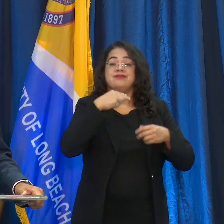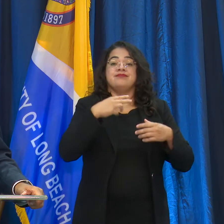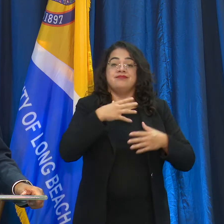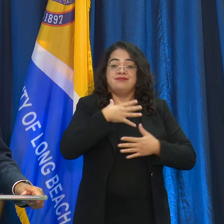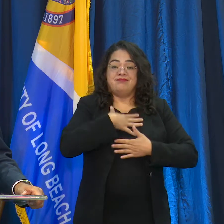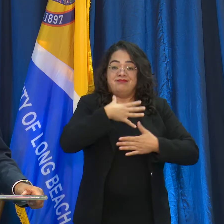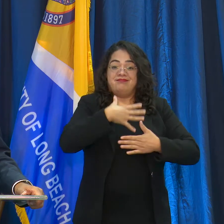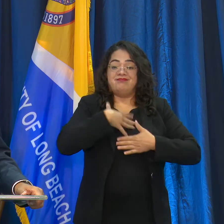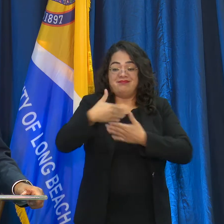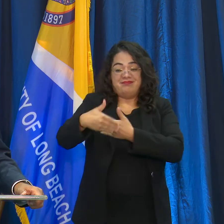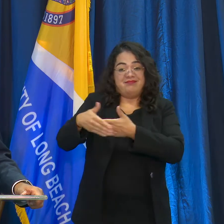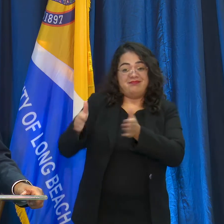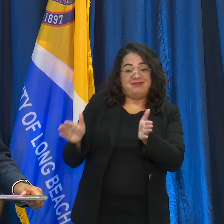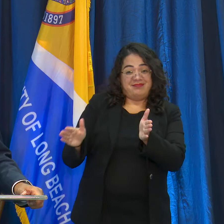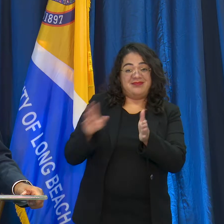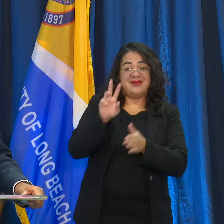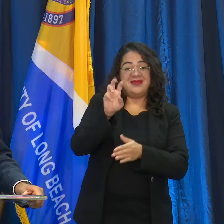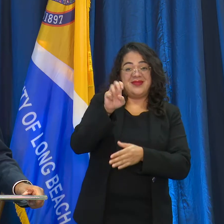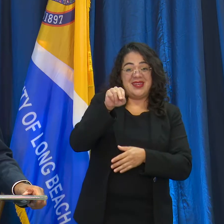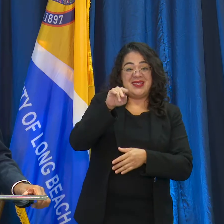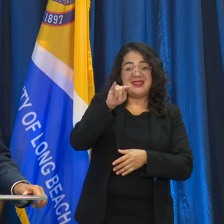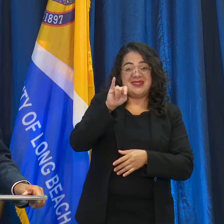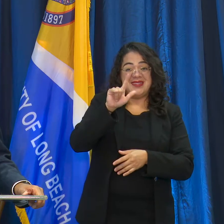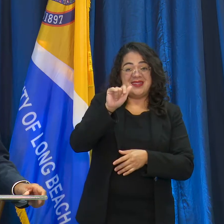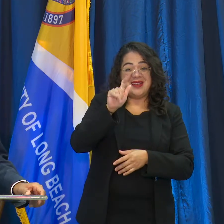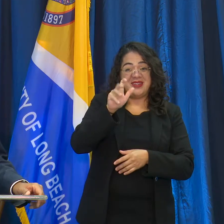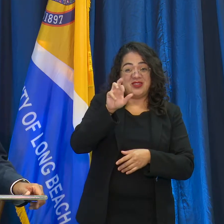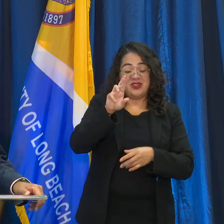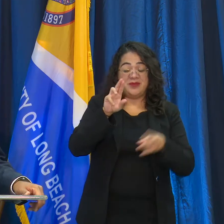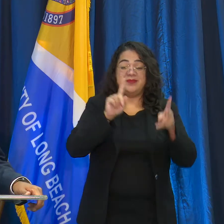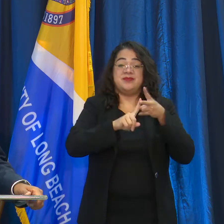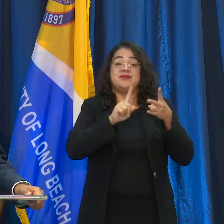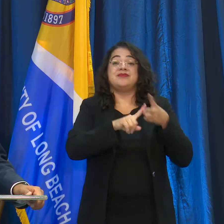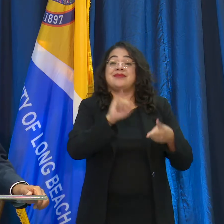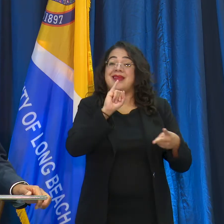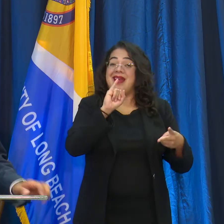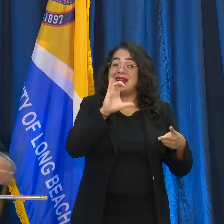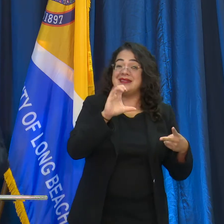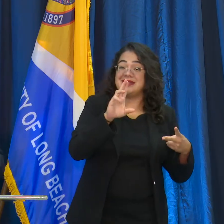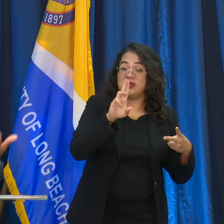condition and in the ICU. We hope of course for and expect, and